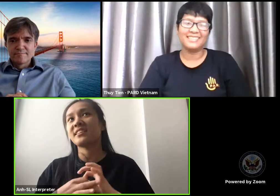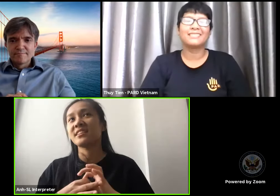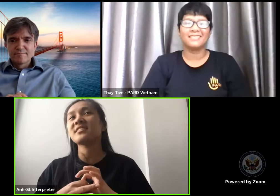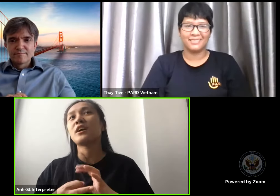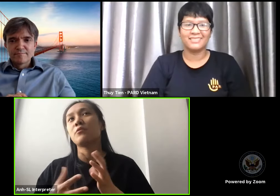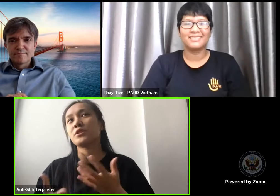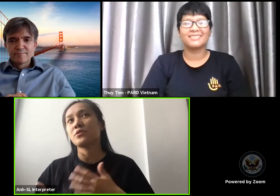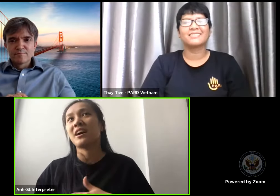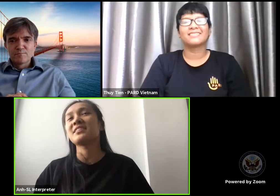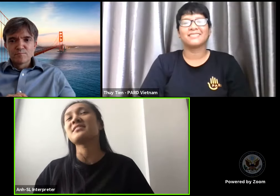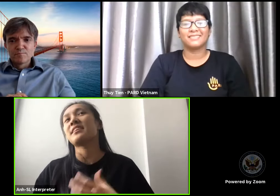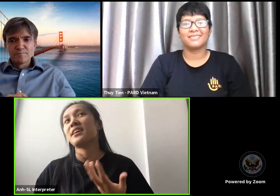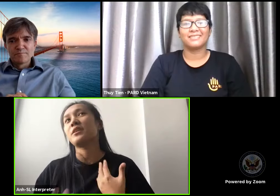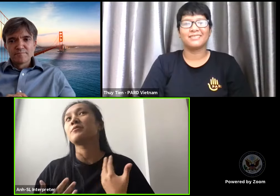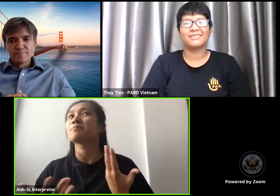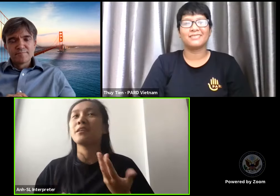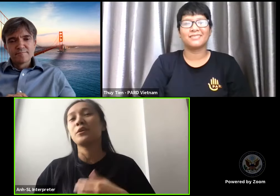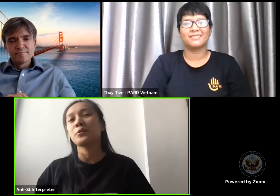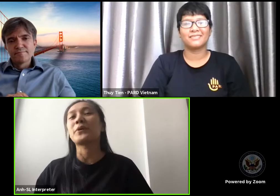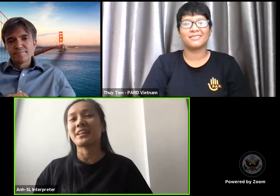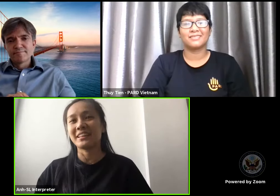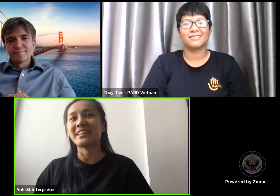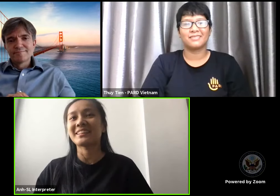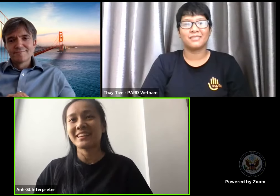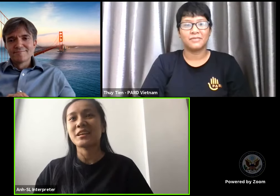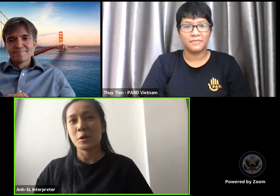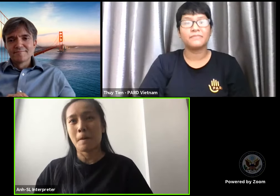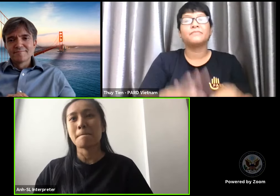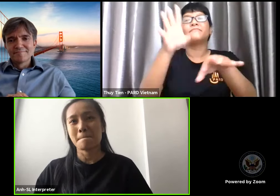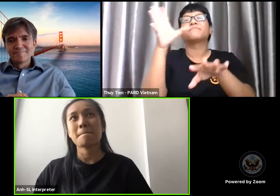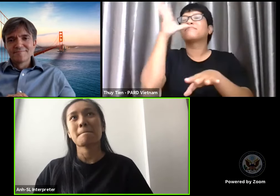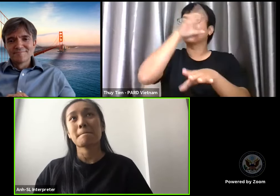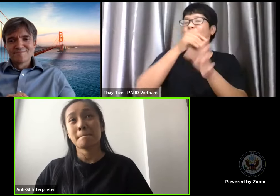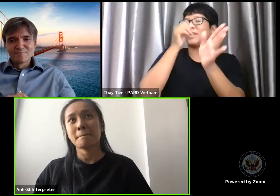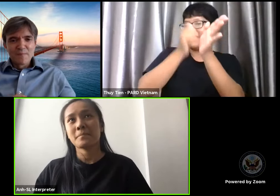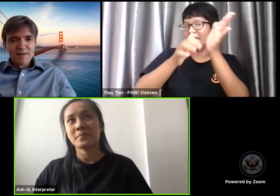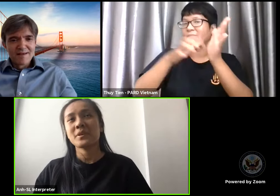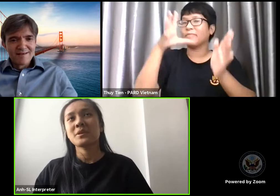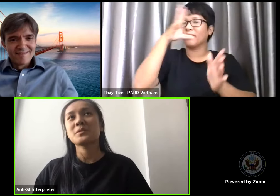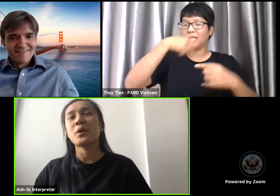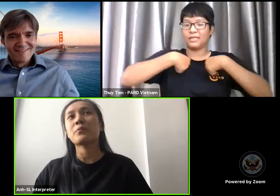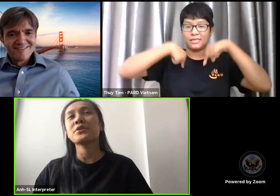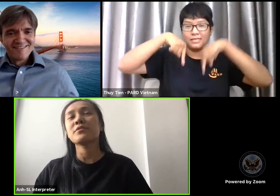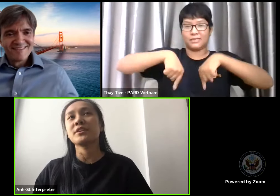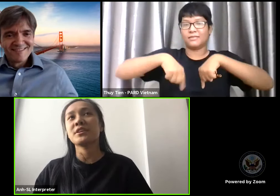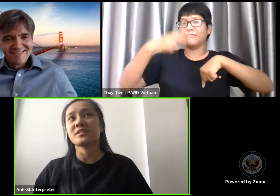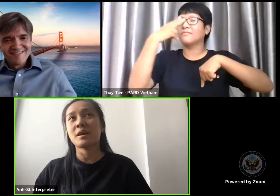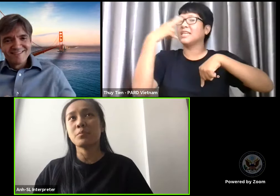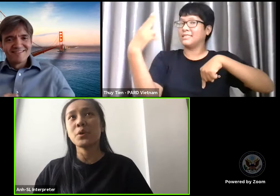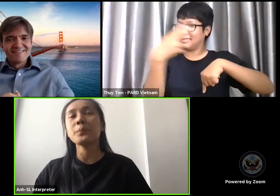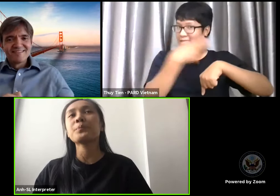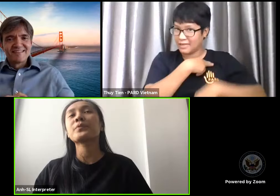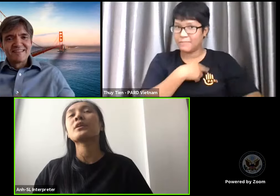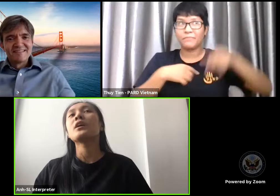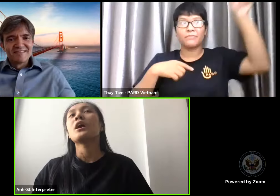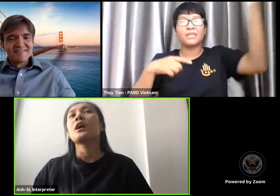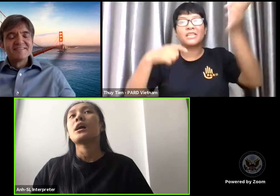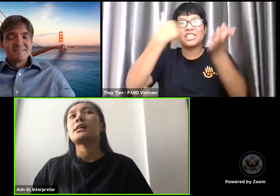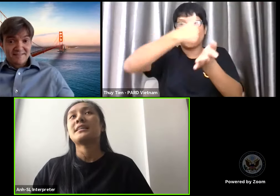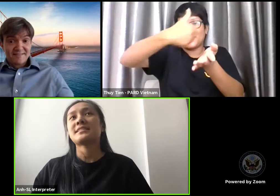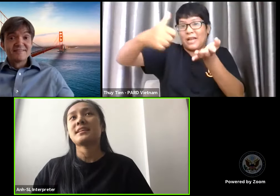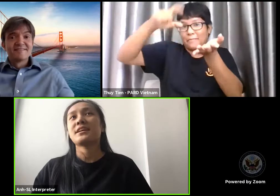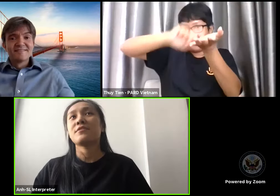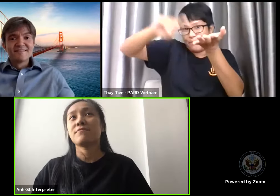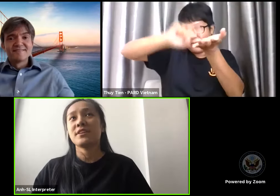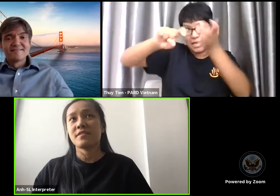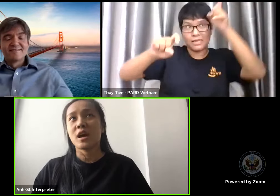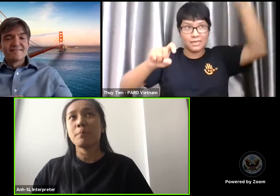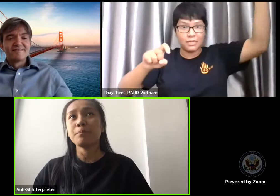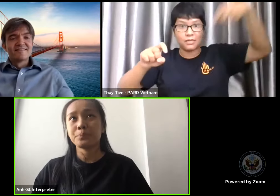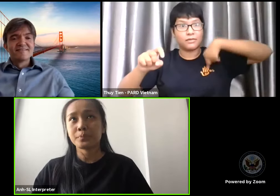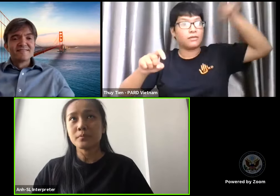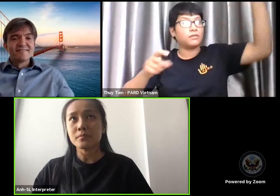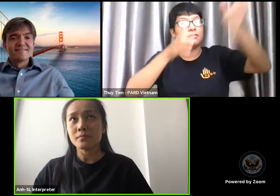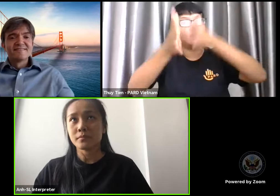things visualize and then can learn quickly. So I will give an example, let's say in Vietnam --